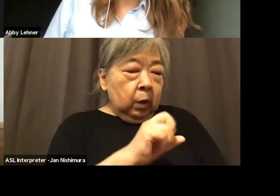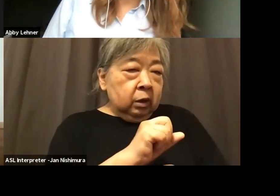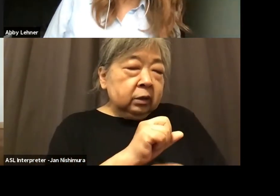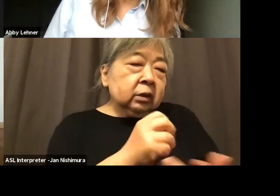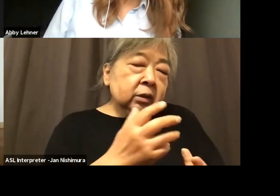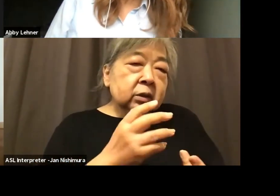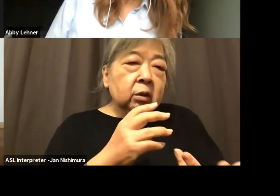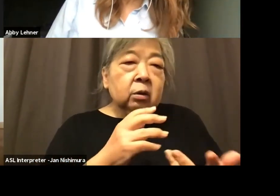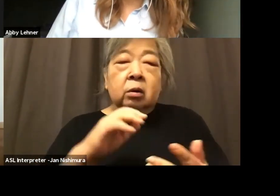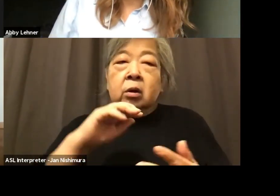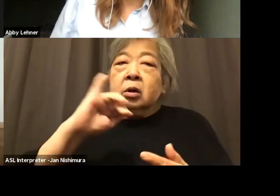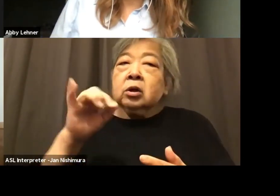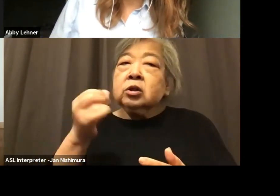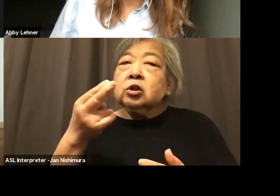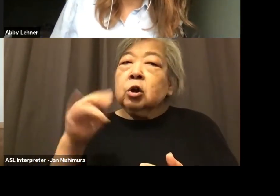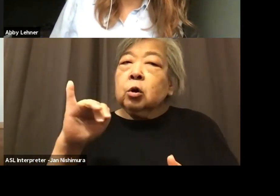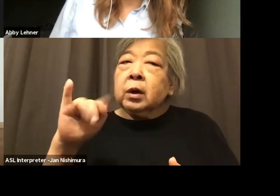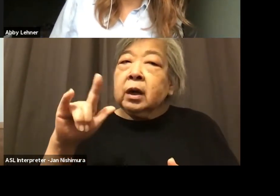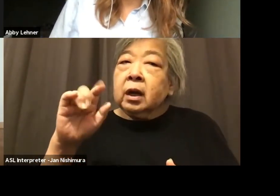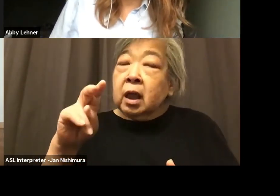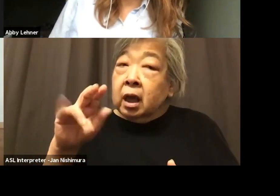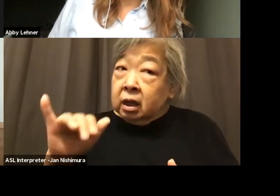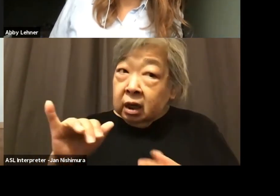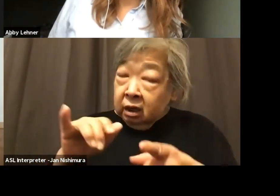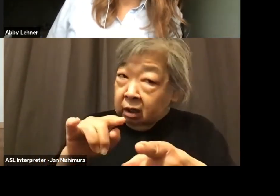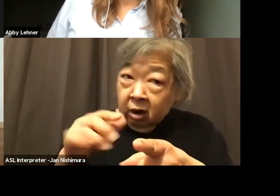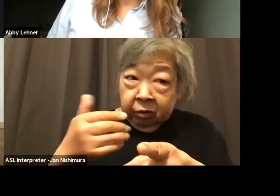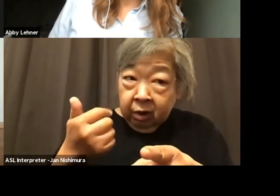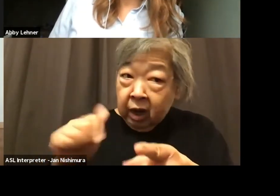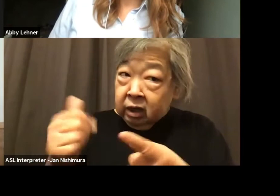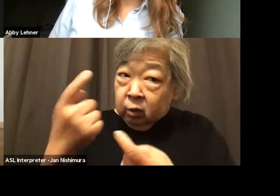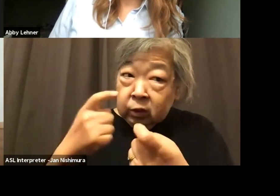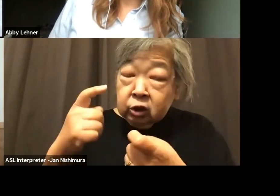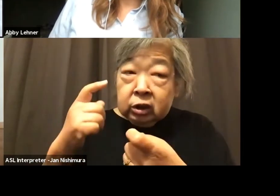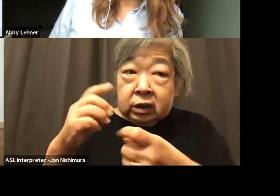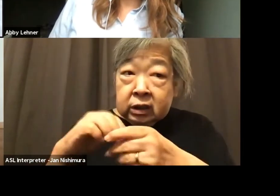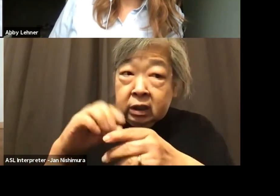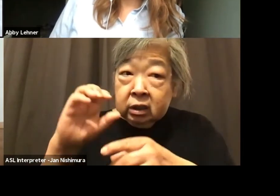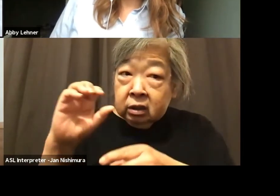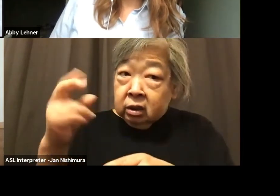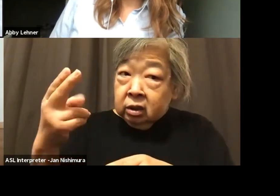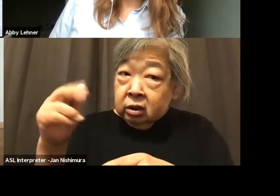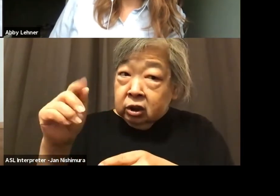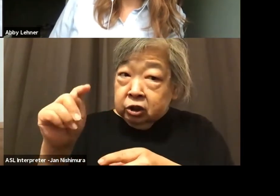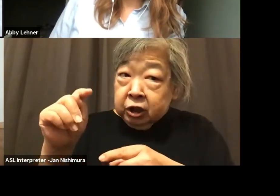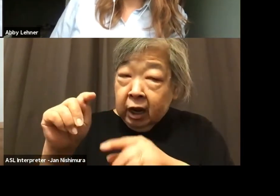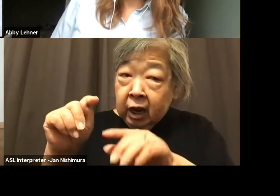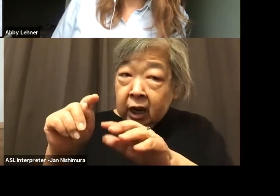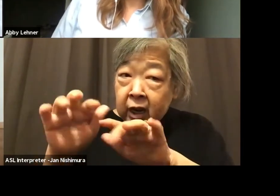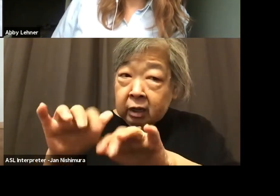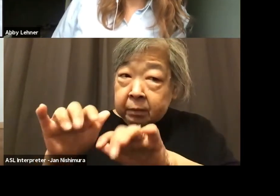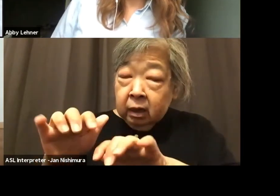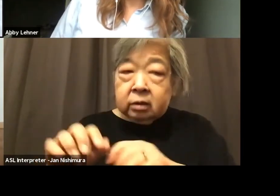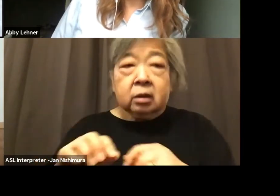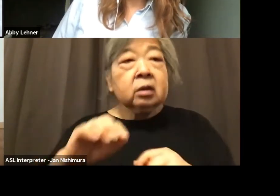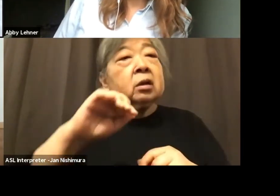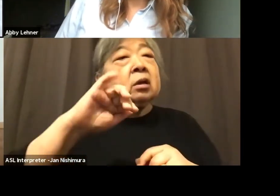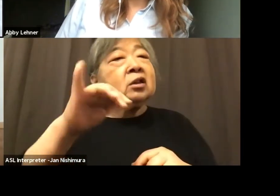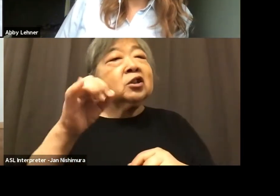Johileny, have you seen any questions or comments in the chat? Yes, actually.